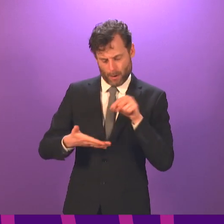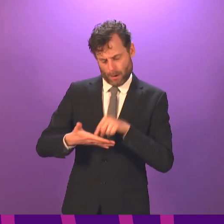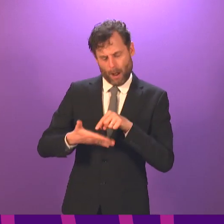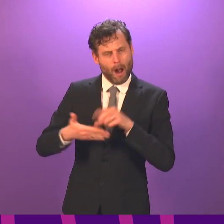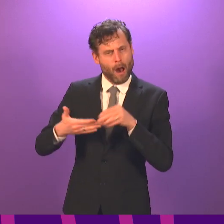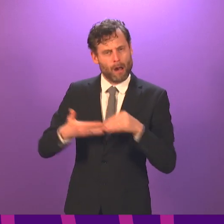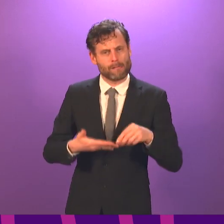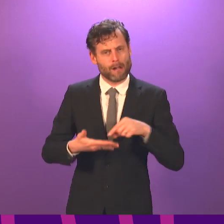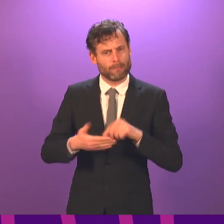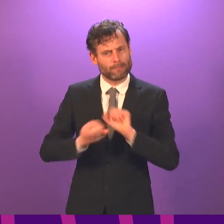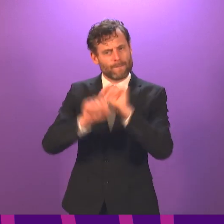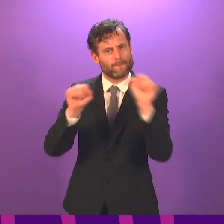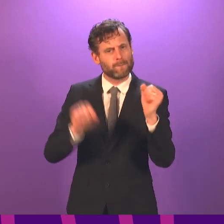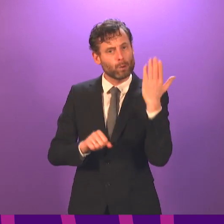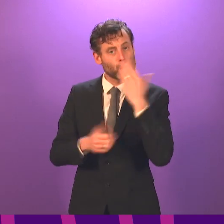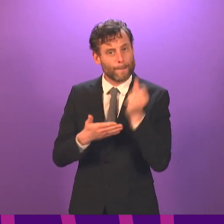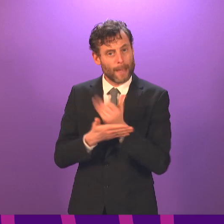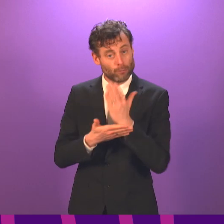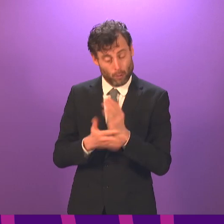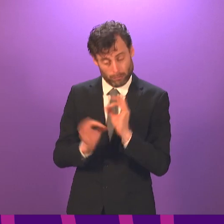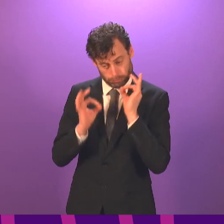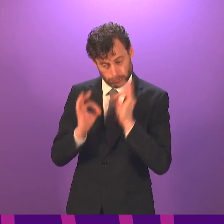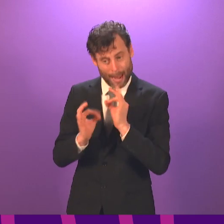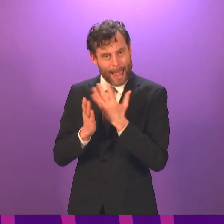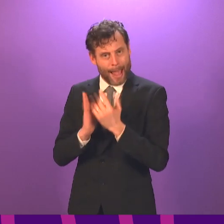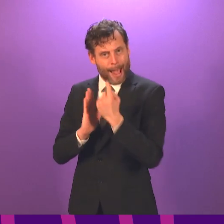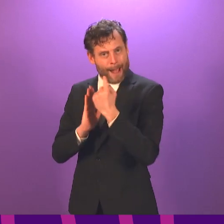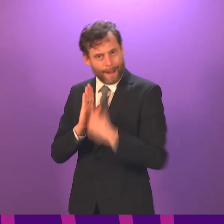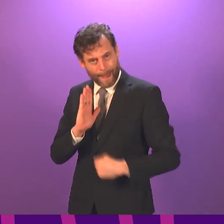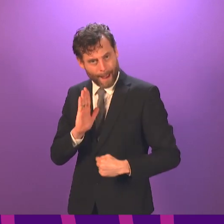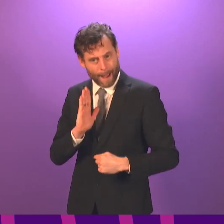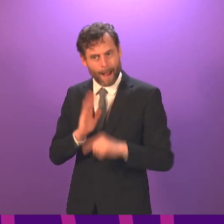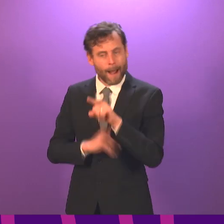those stakeholders and others, and it sets out clear requirements for infection control